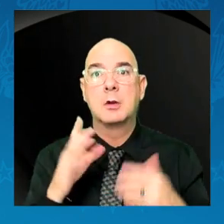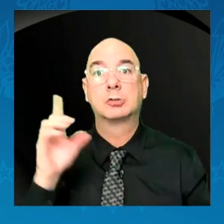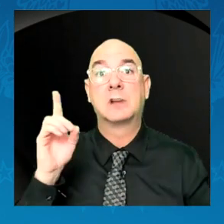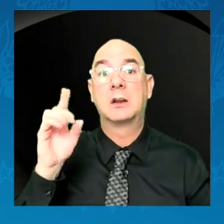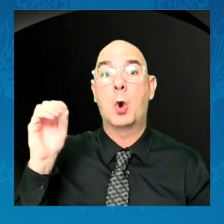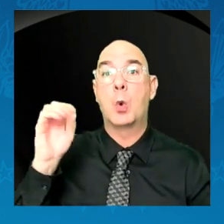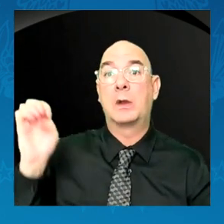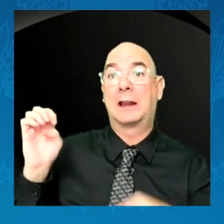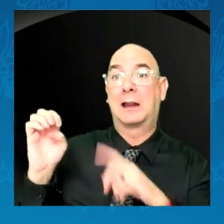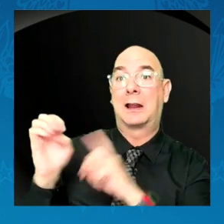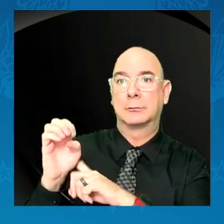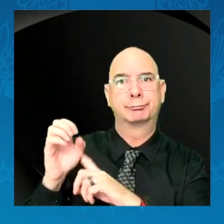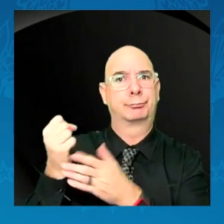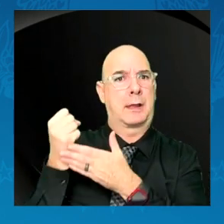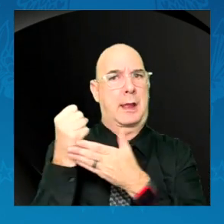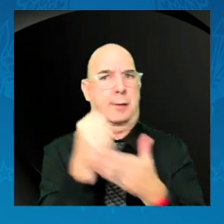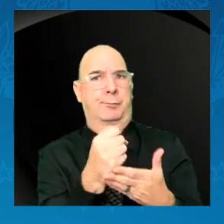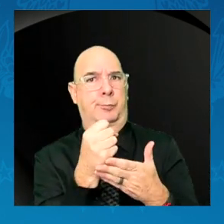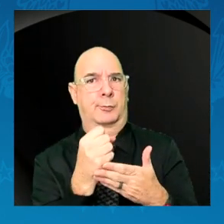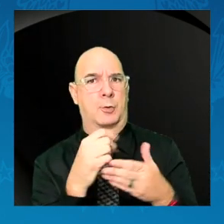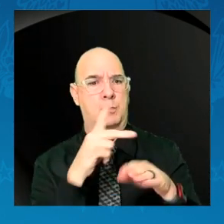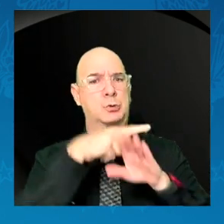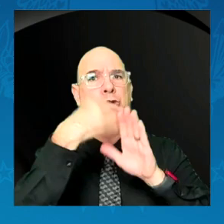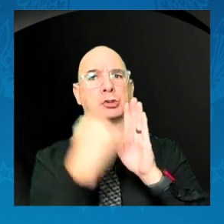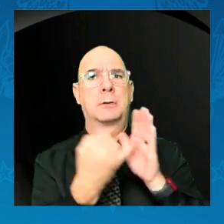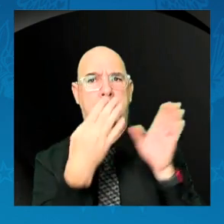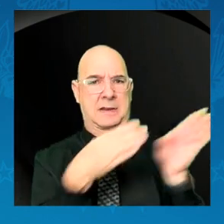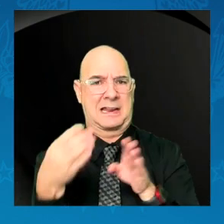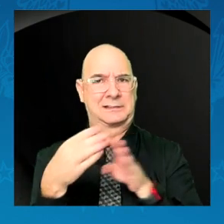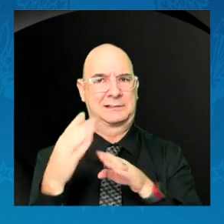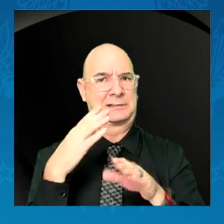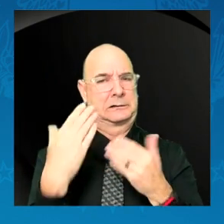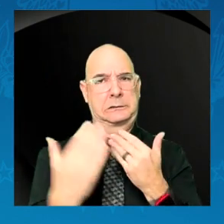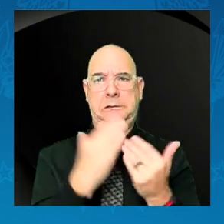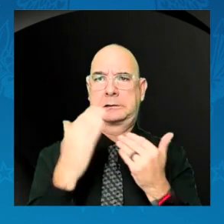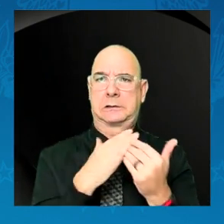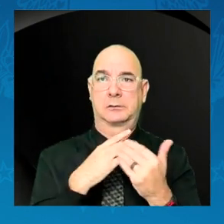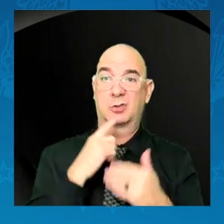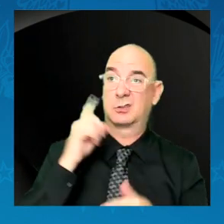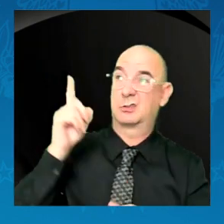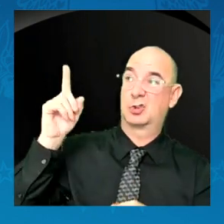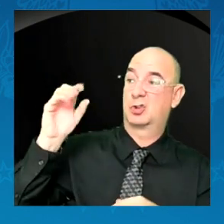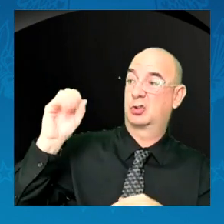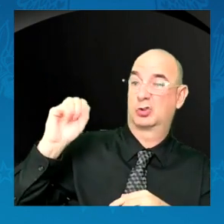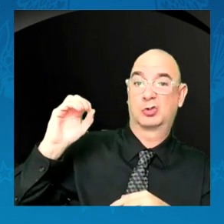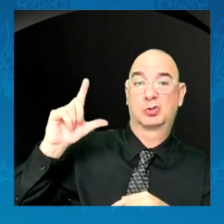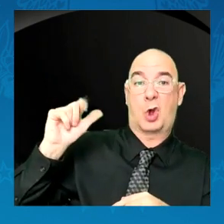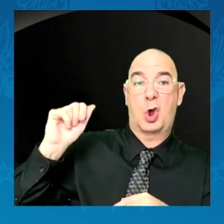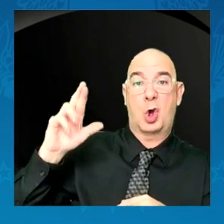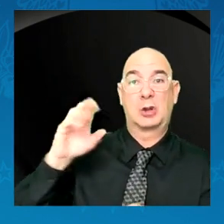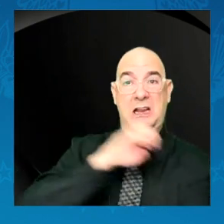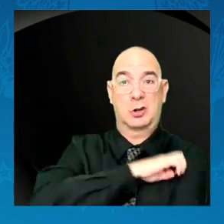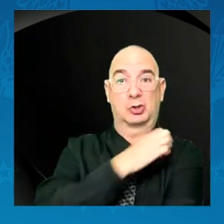and solar energy generation more efficient and affordable to consumers. So thanks in part to satellites both